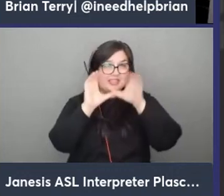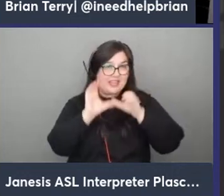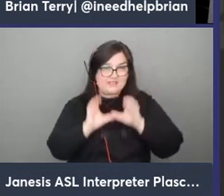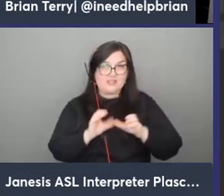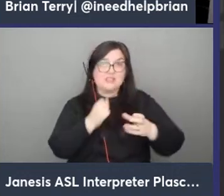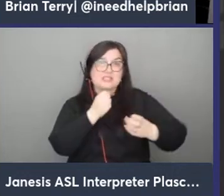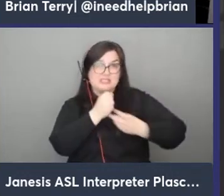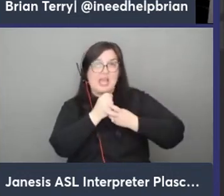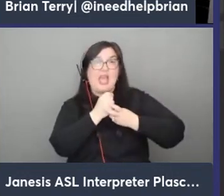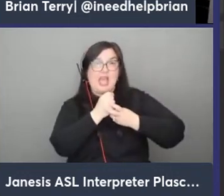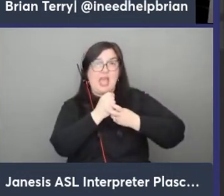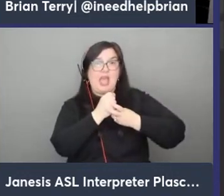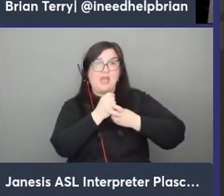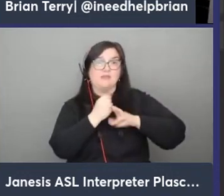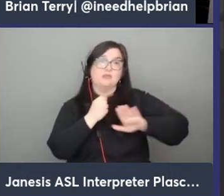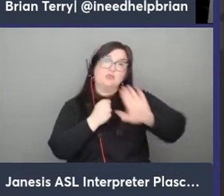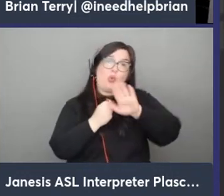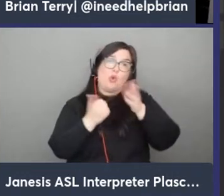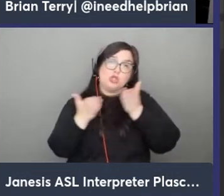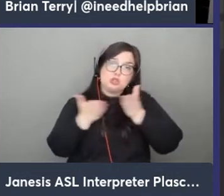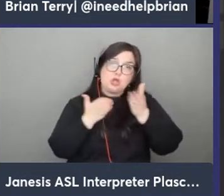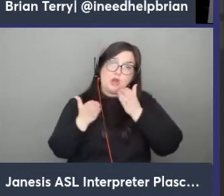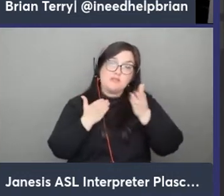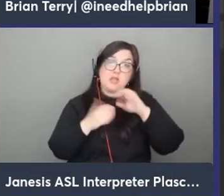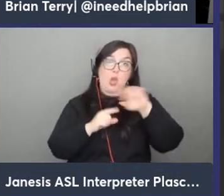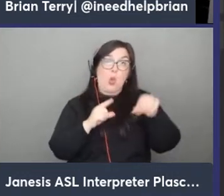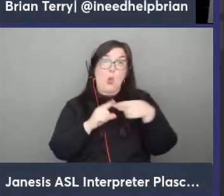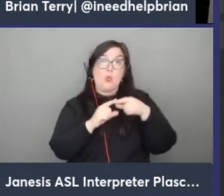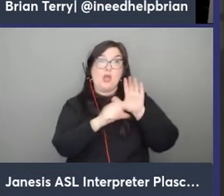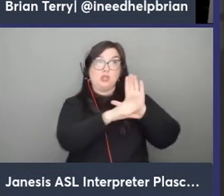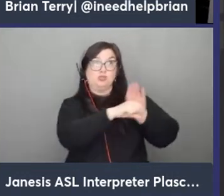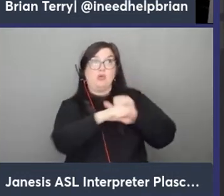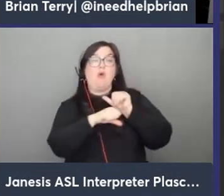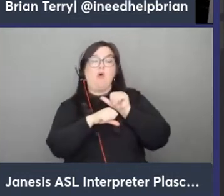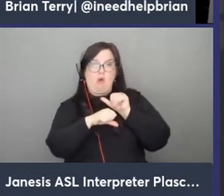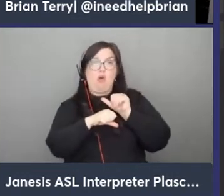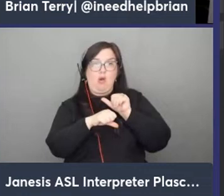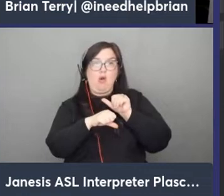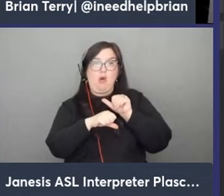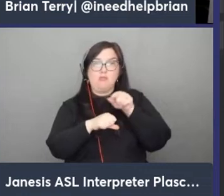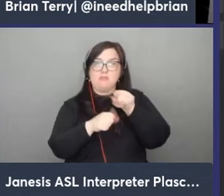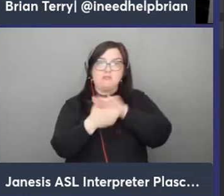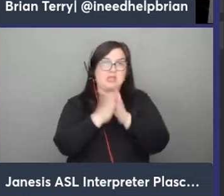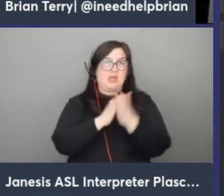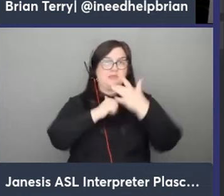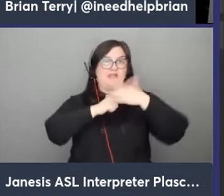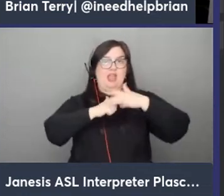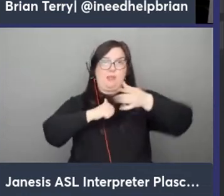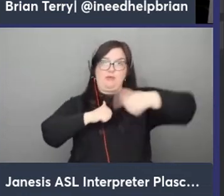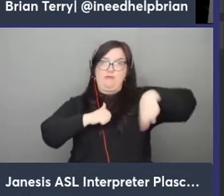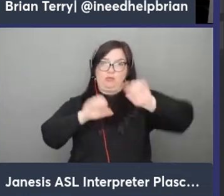back into your services so that when you call this from your game client, these becomes available to you.